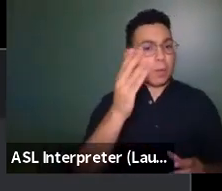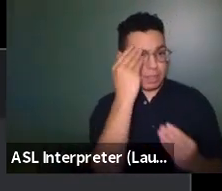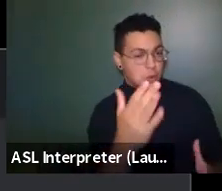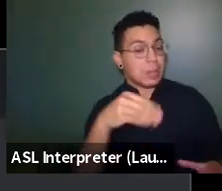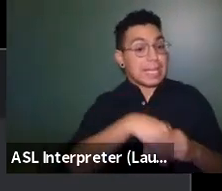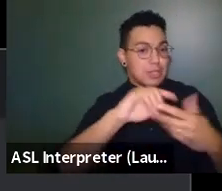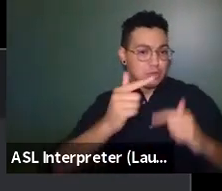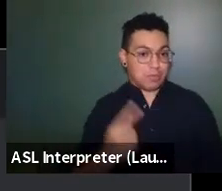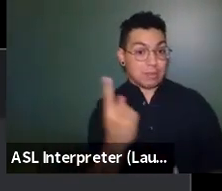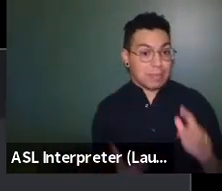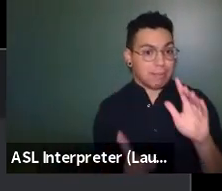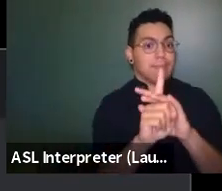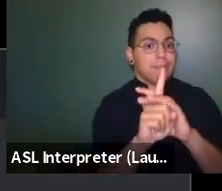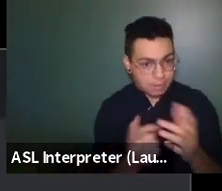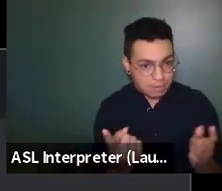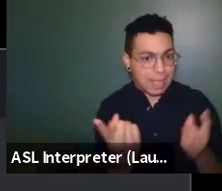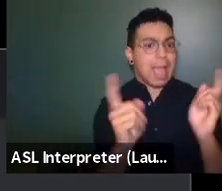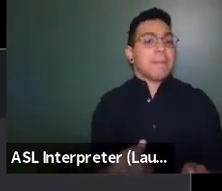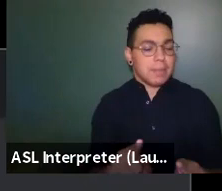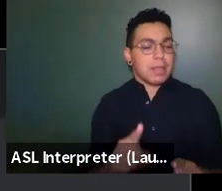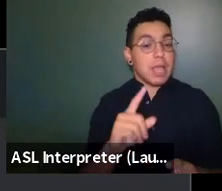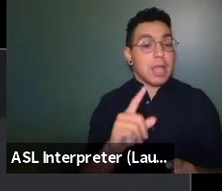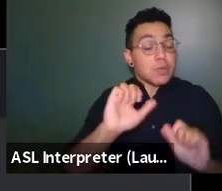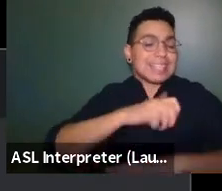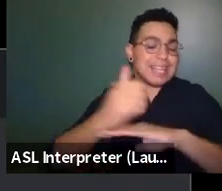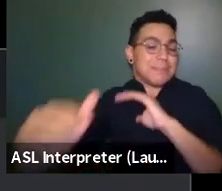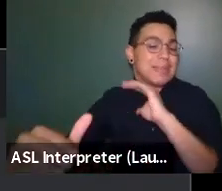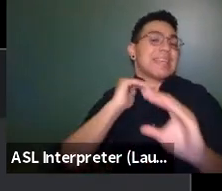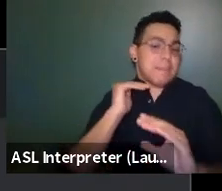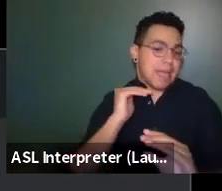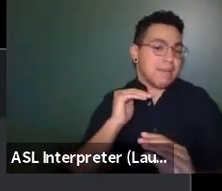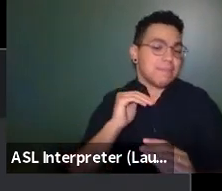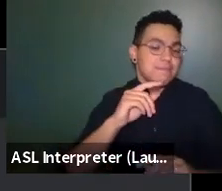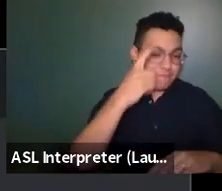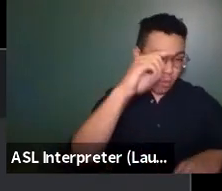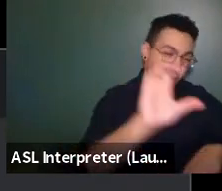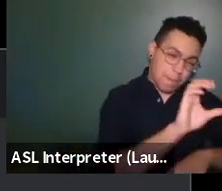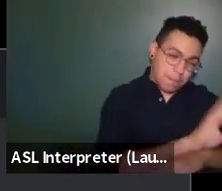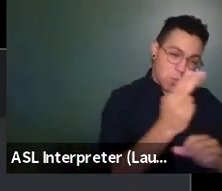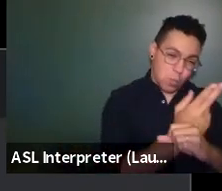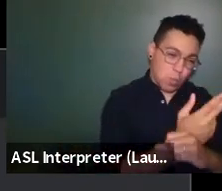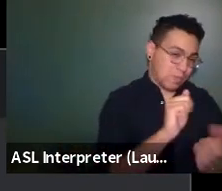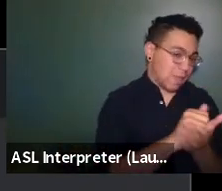ESD 101 - Jeff Crawford: And you can have it set up so that you get email notifications when students are making comments or submitting an assignment, etc.